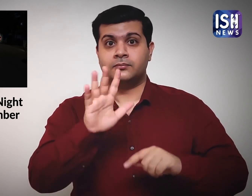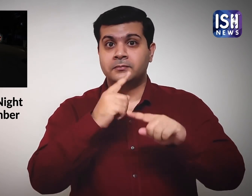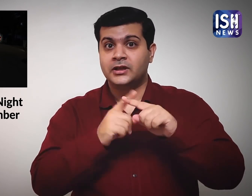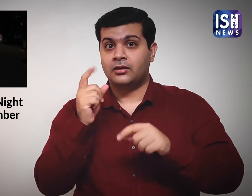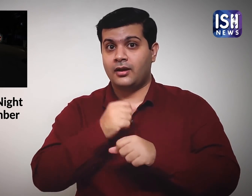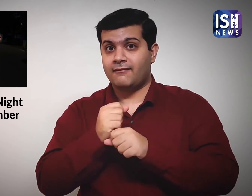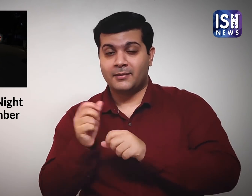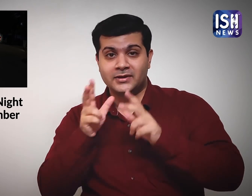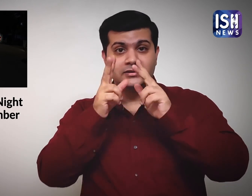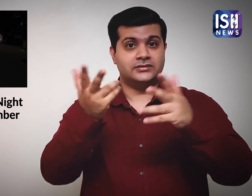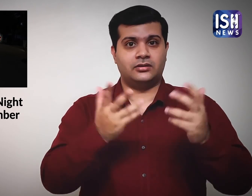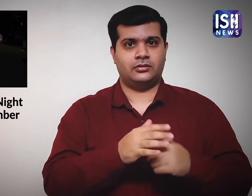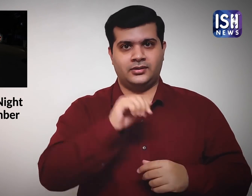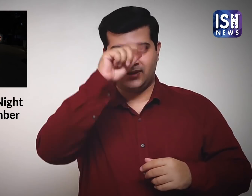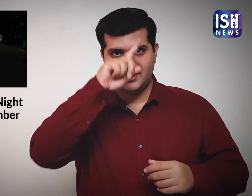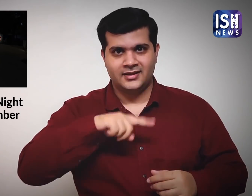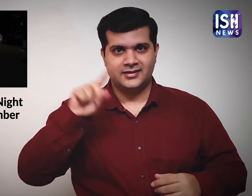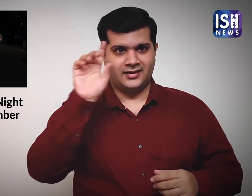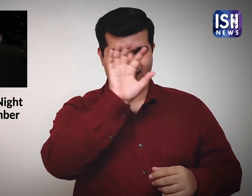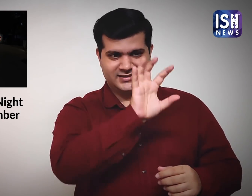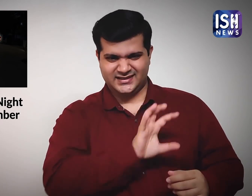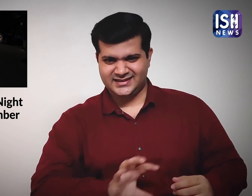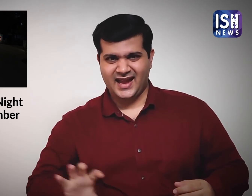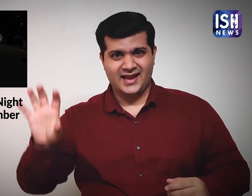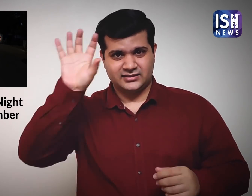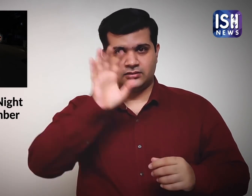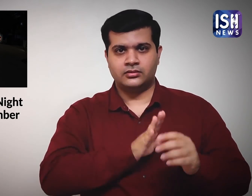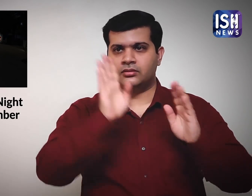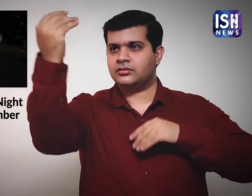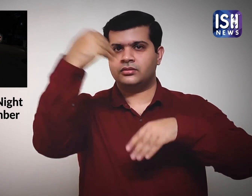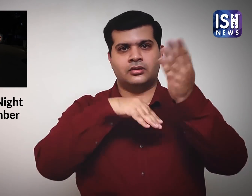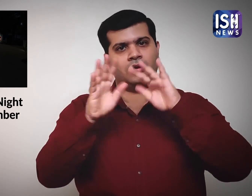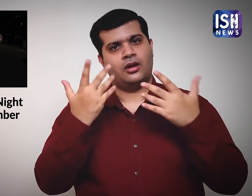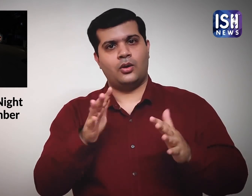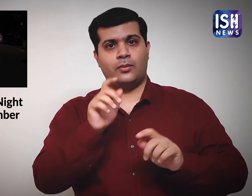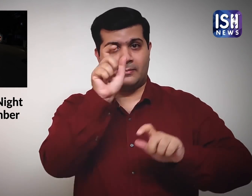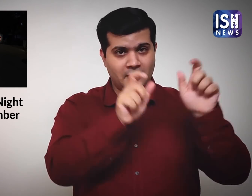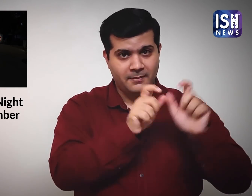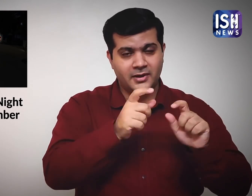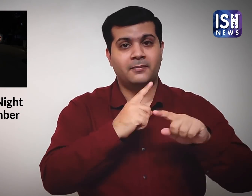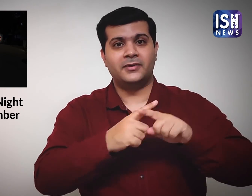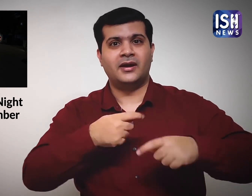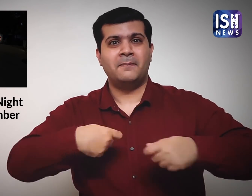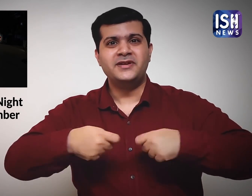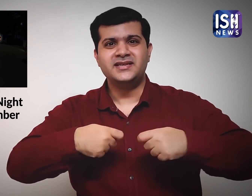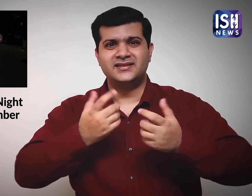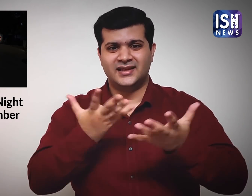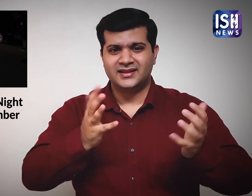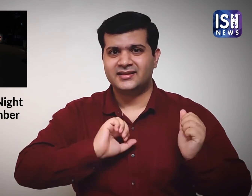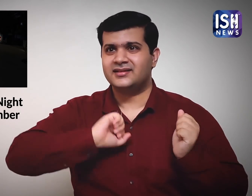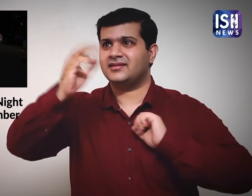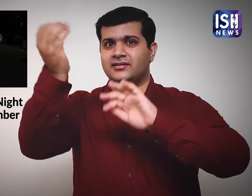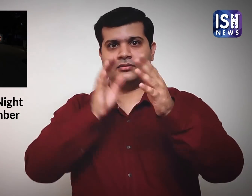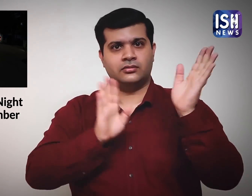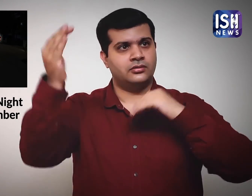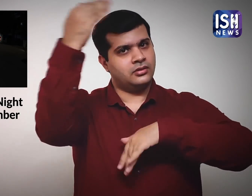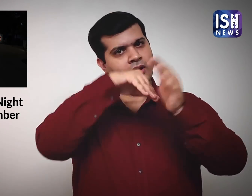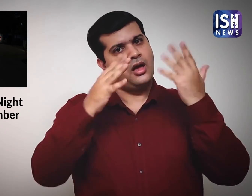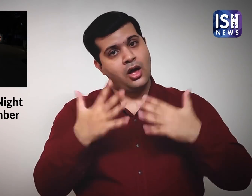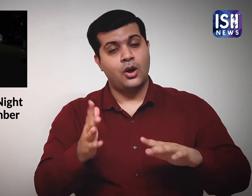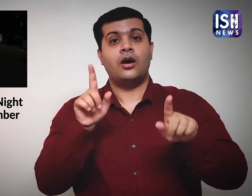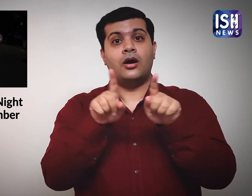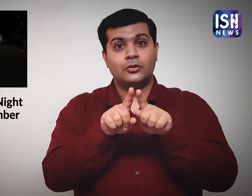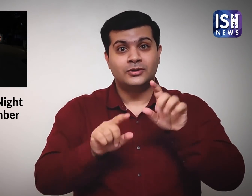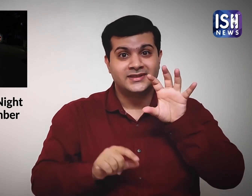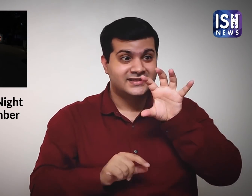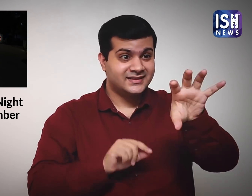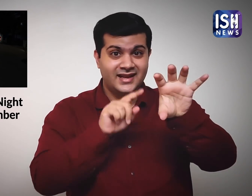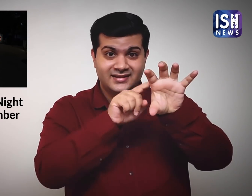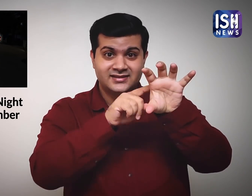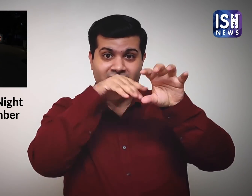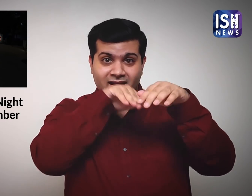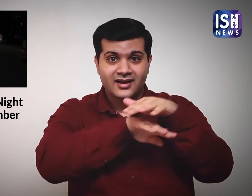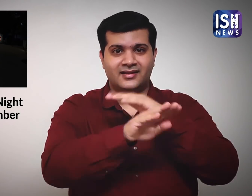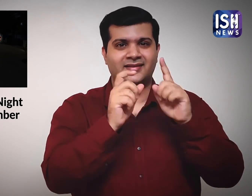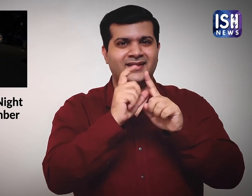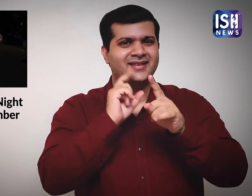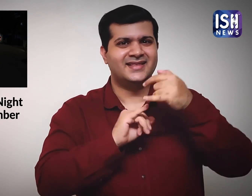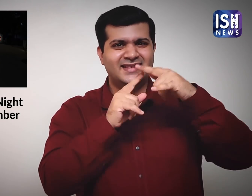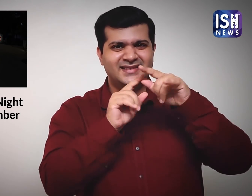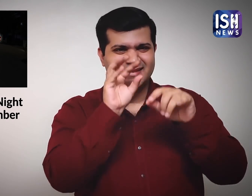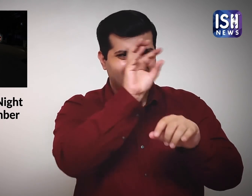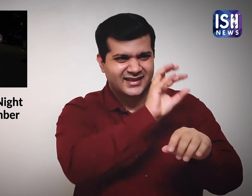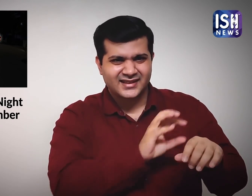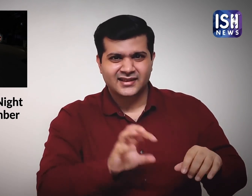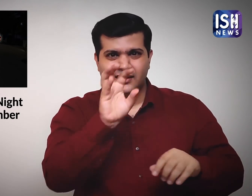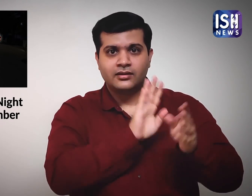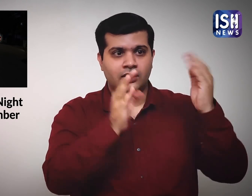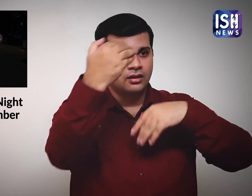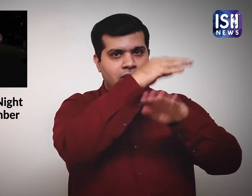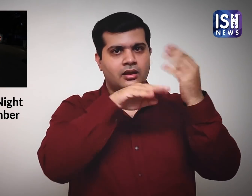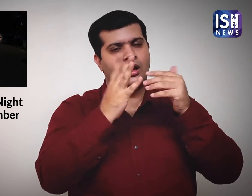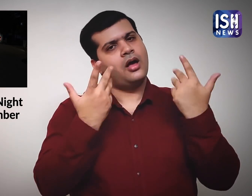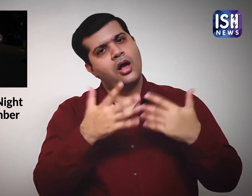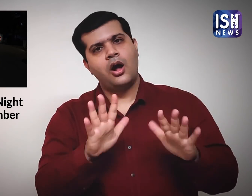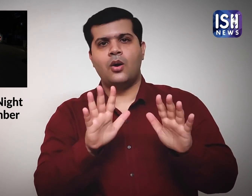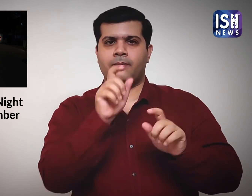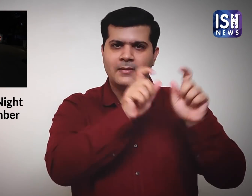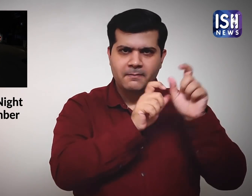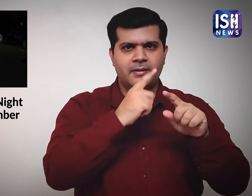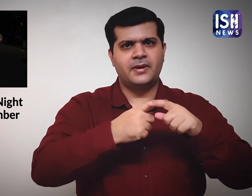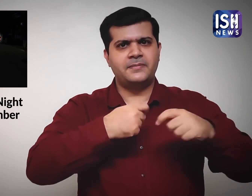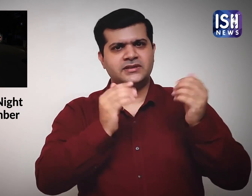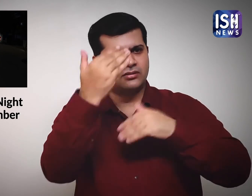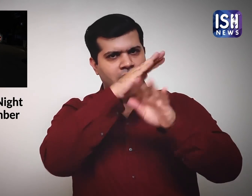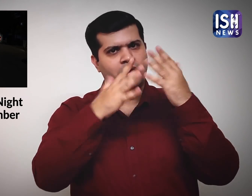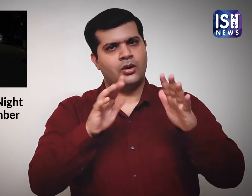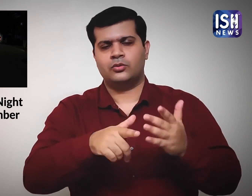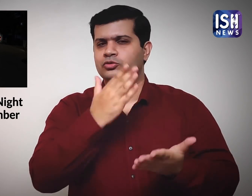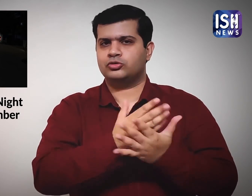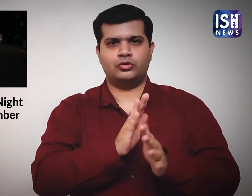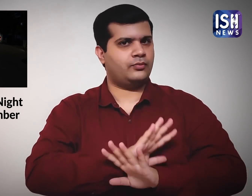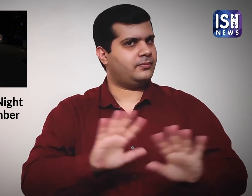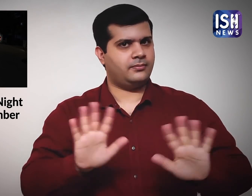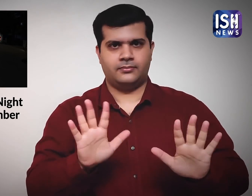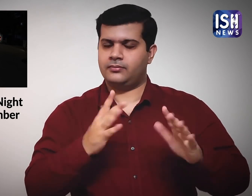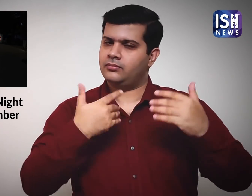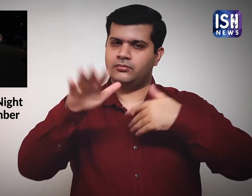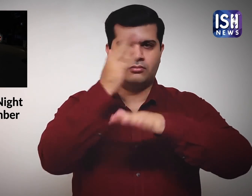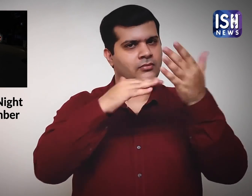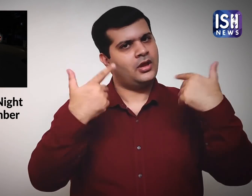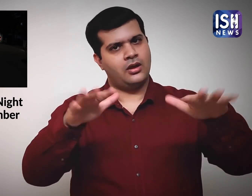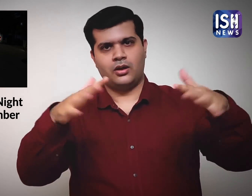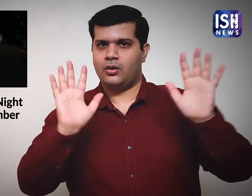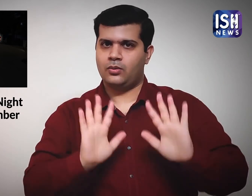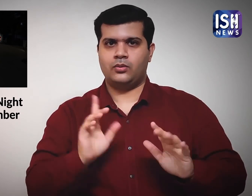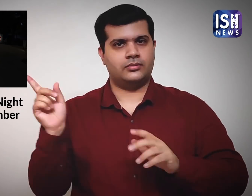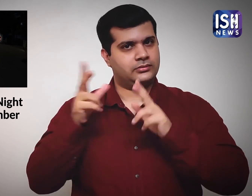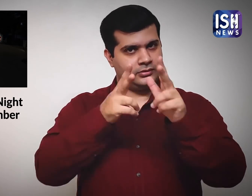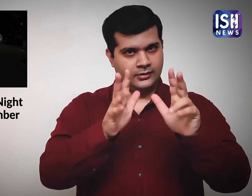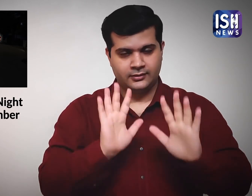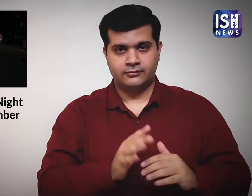These restrictions will not stop the inter-state, intra-state movement of people and goods.